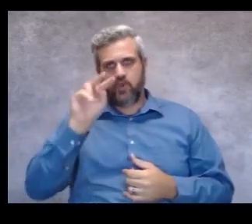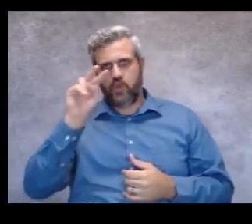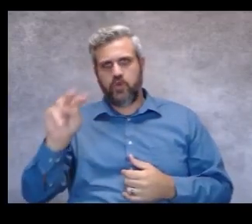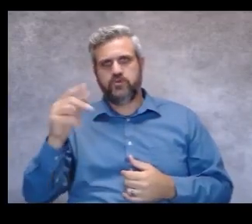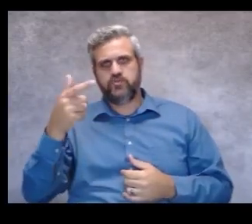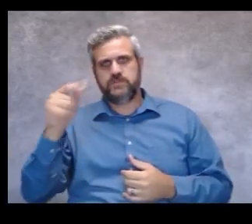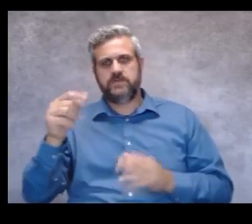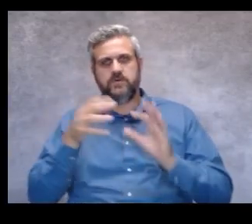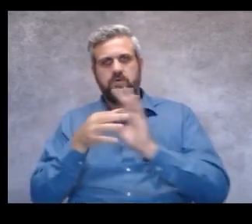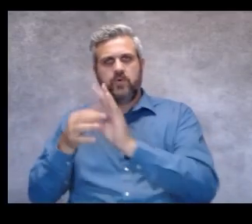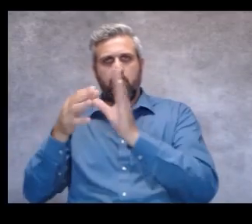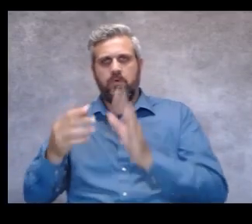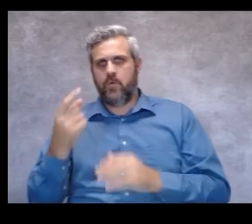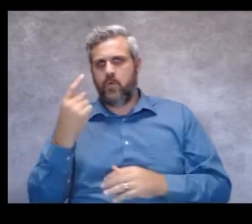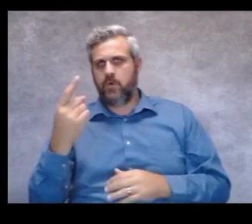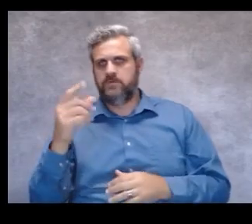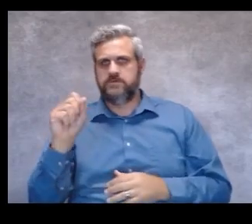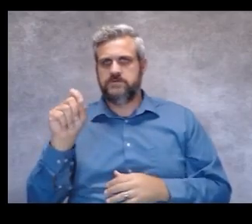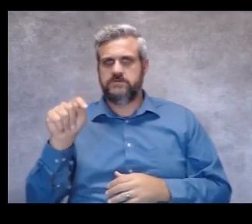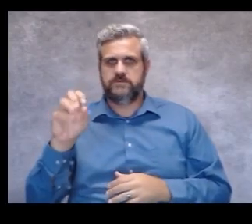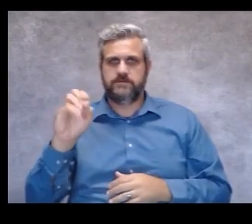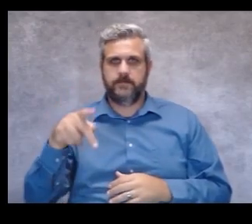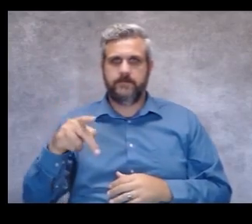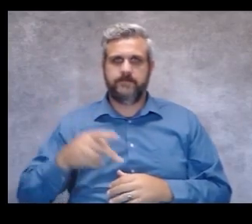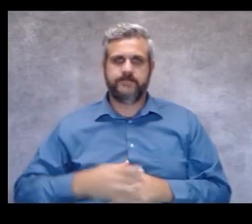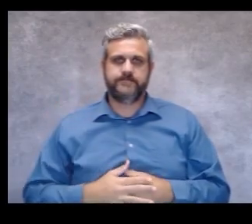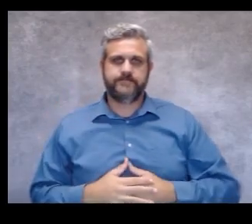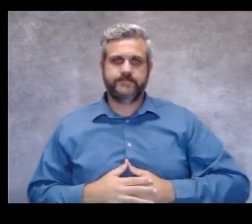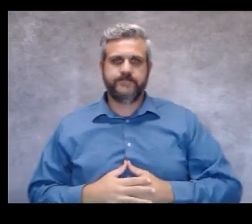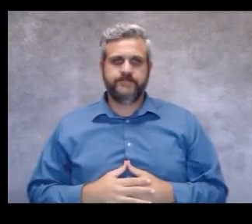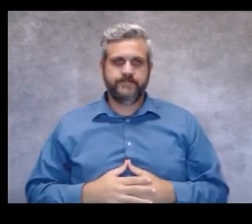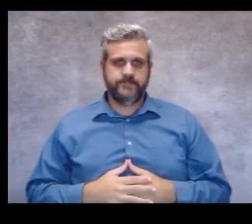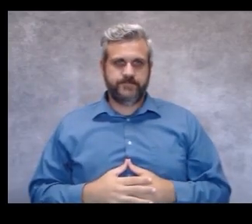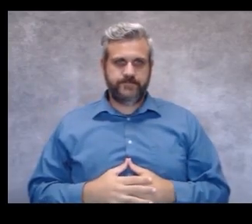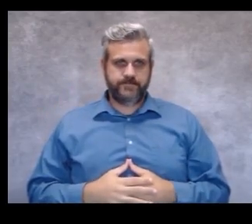it on the GT coordinator onetop.